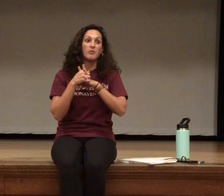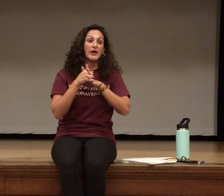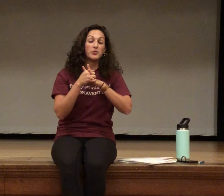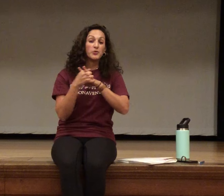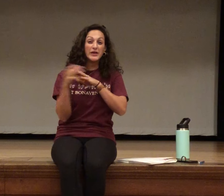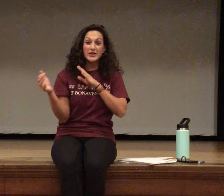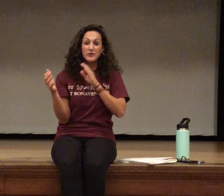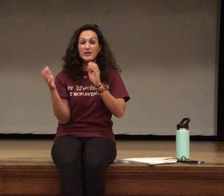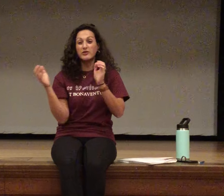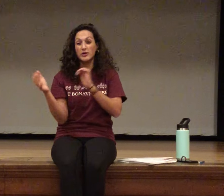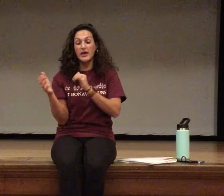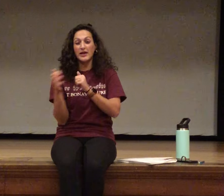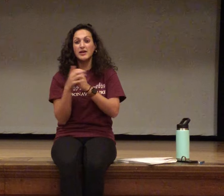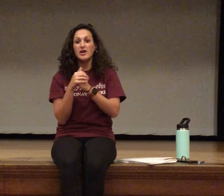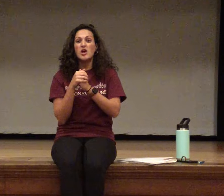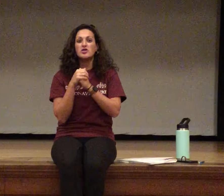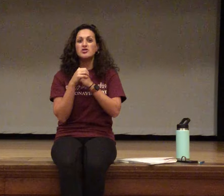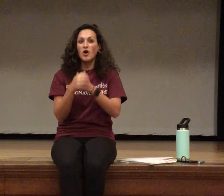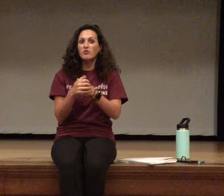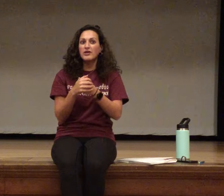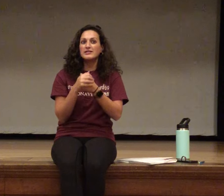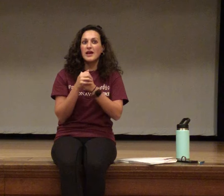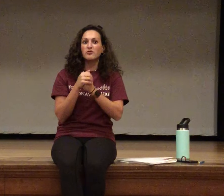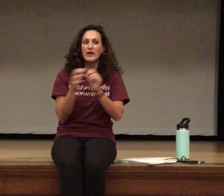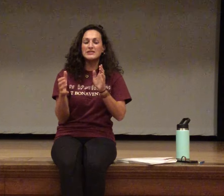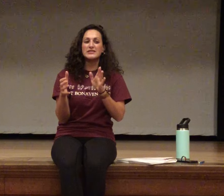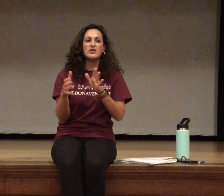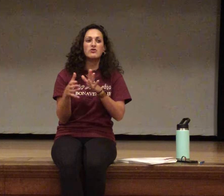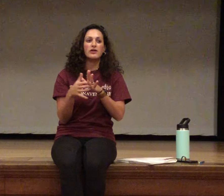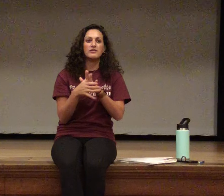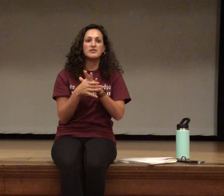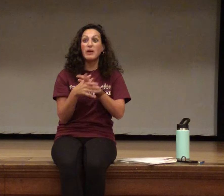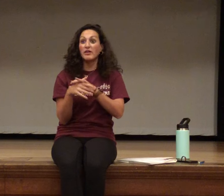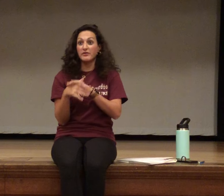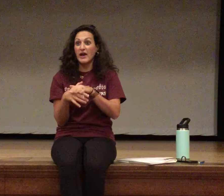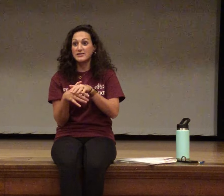become like really really fluent at it don't it's not a race to see who can spell it the